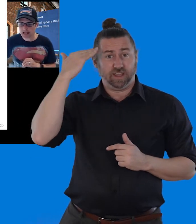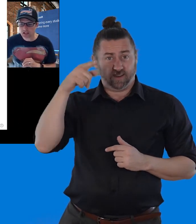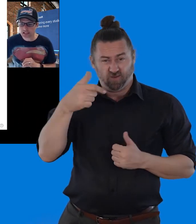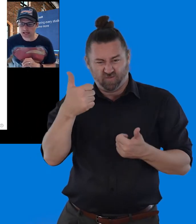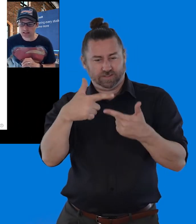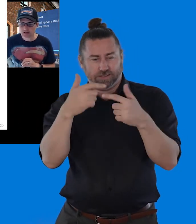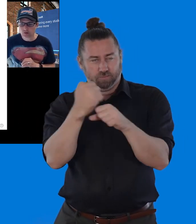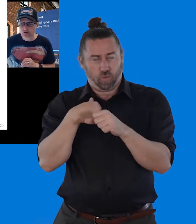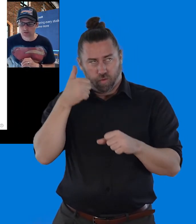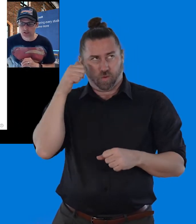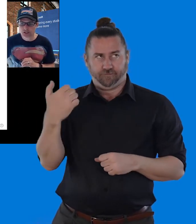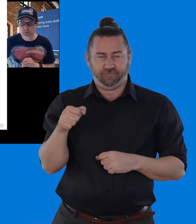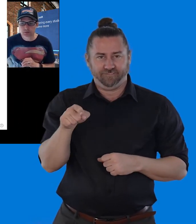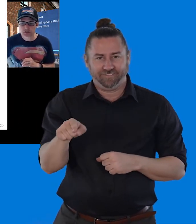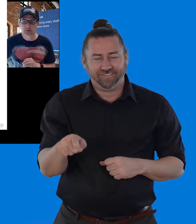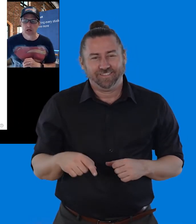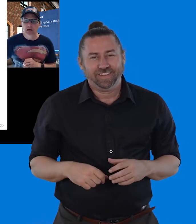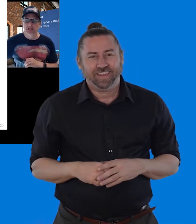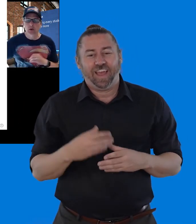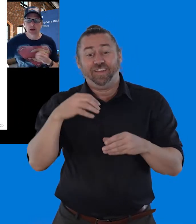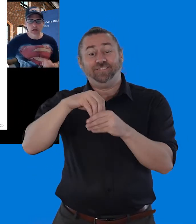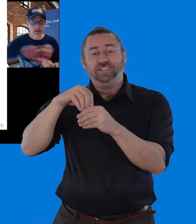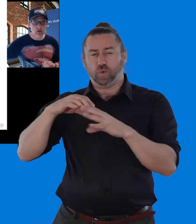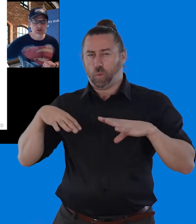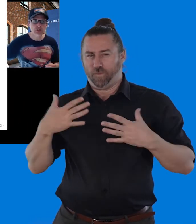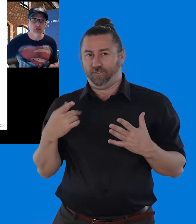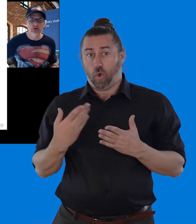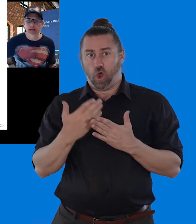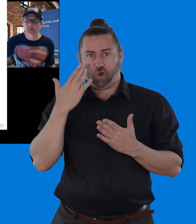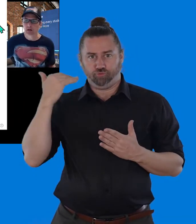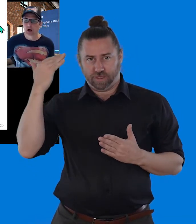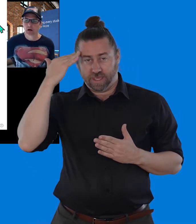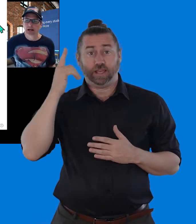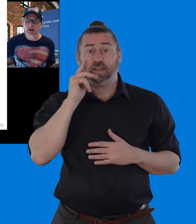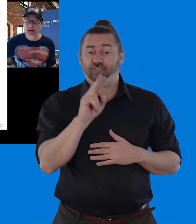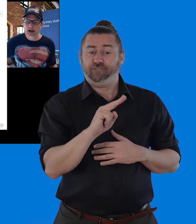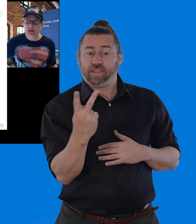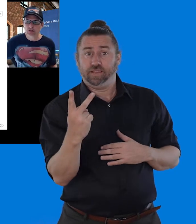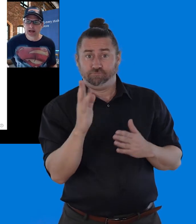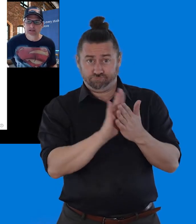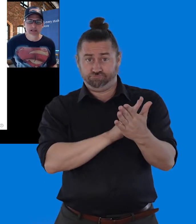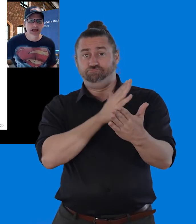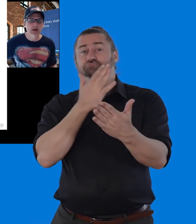that actually does have all the features built-in. So, when I click over to Korean, all right, and I'm now in translate,